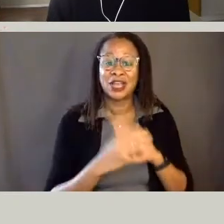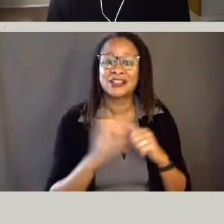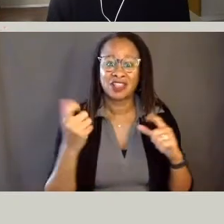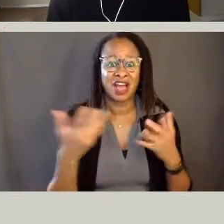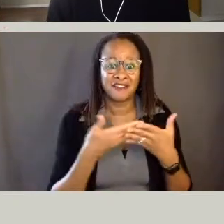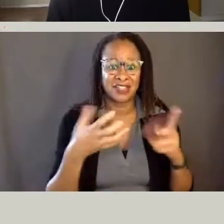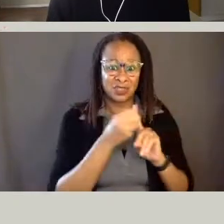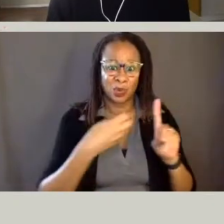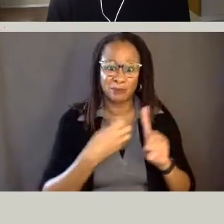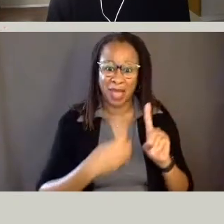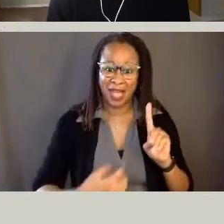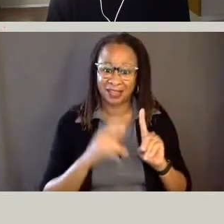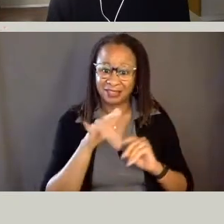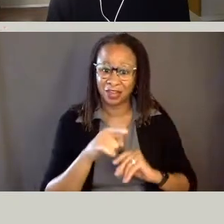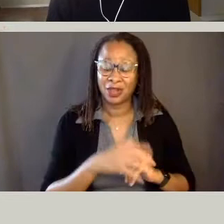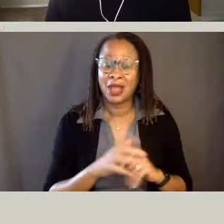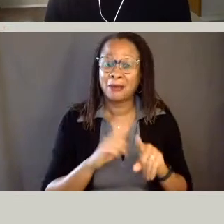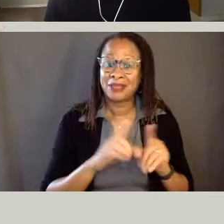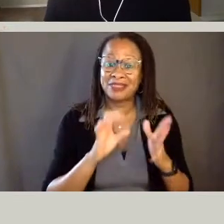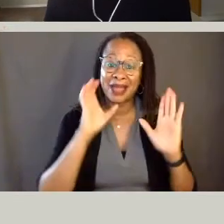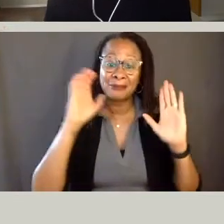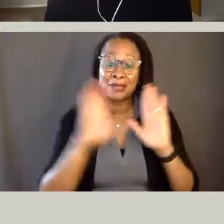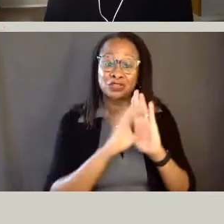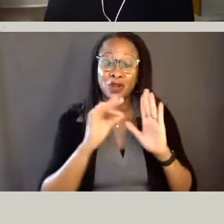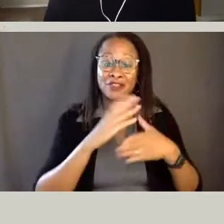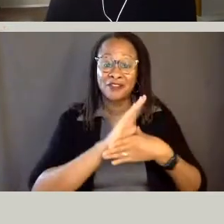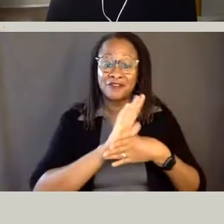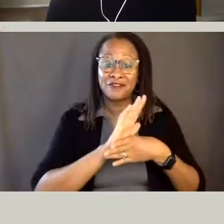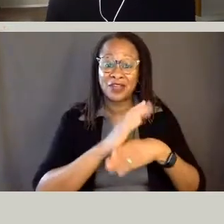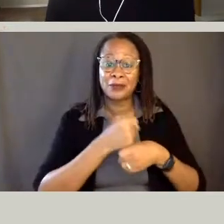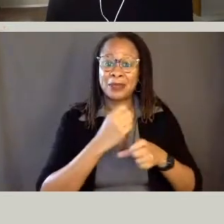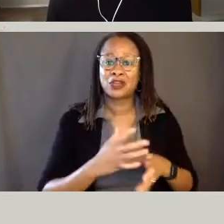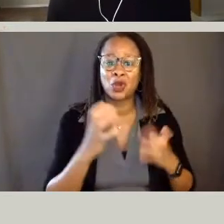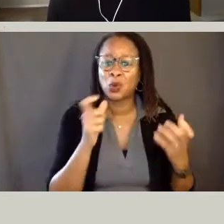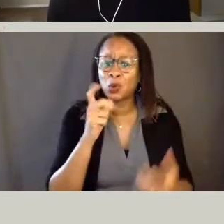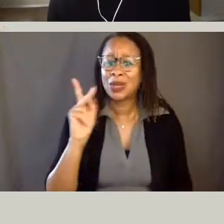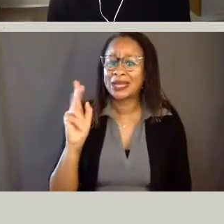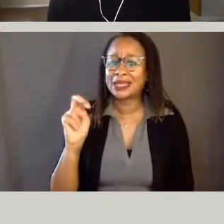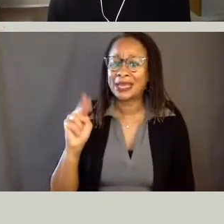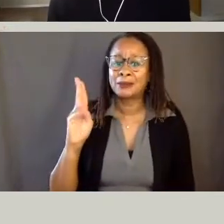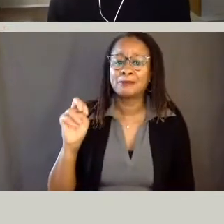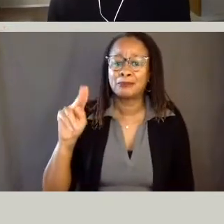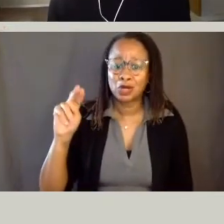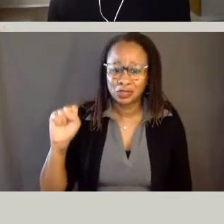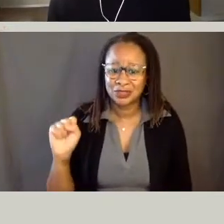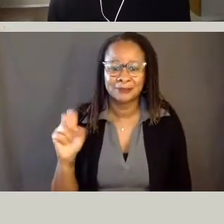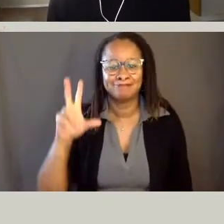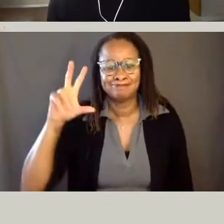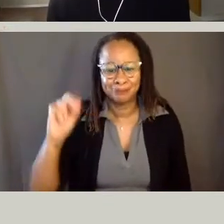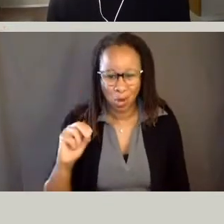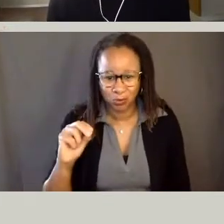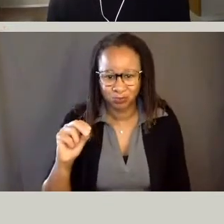But then the picture of the filmmaker was Ken Burns and I'm like, no. I think we are beyond like having Ken Burns